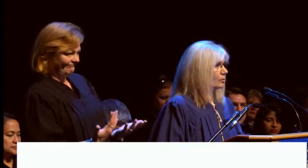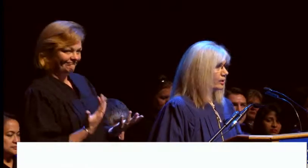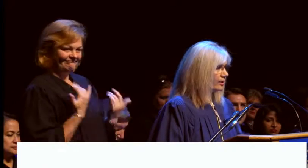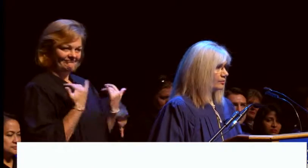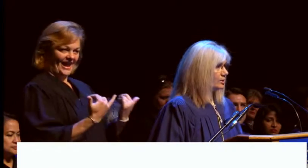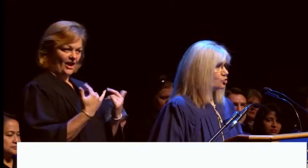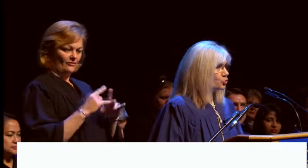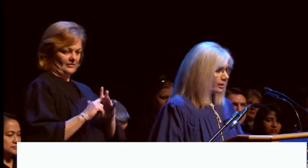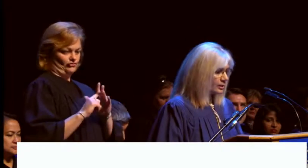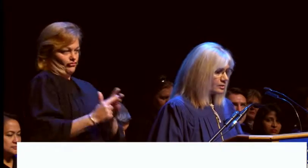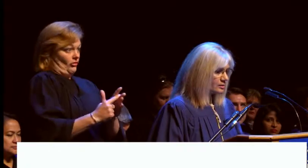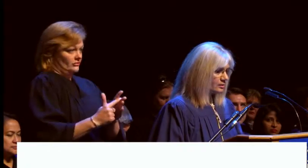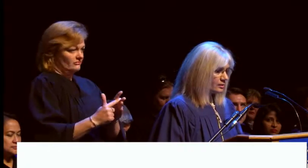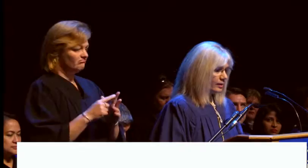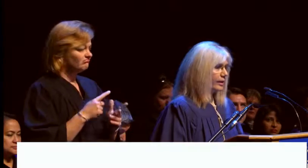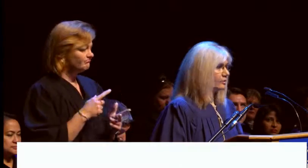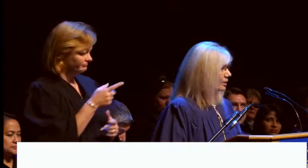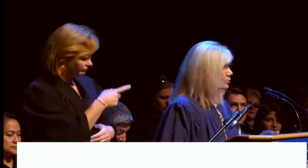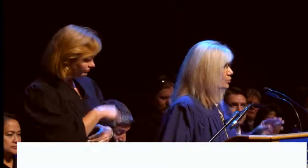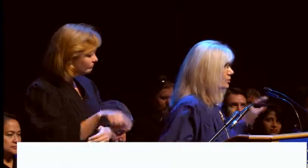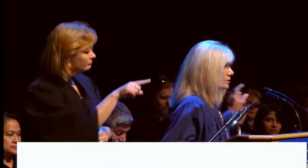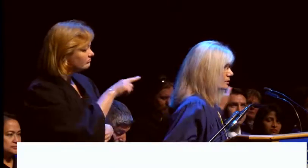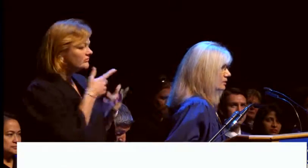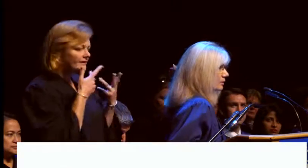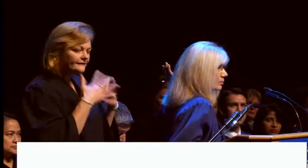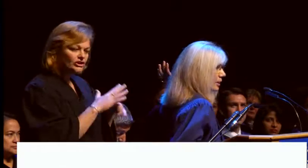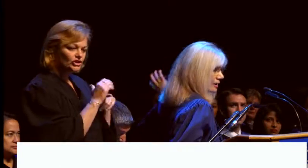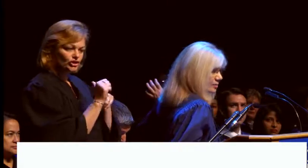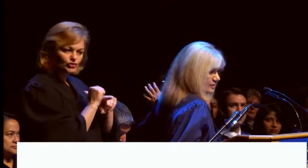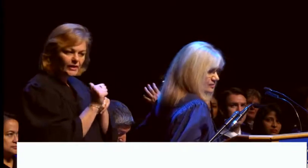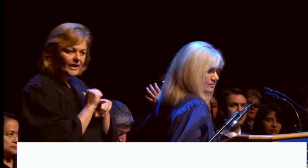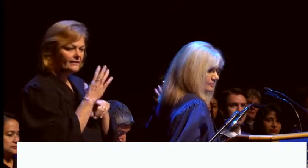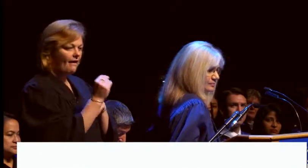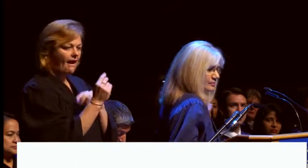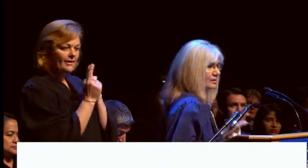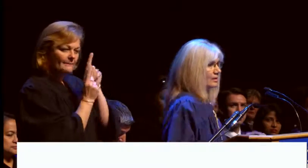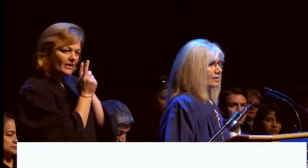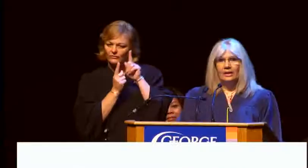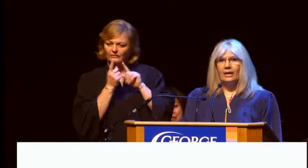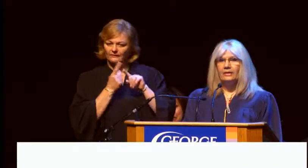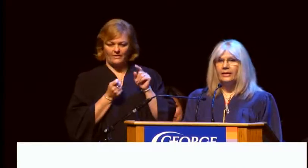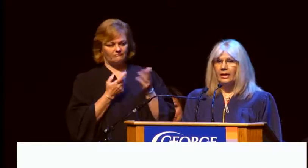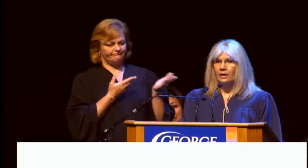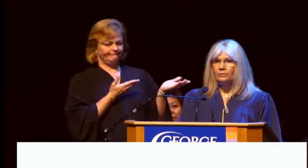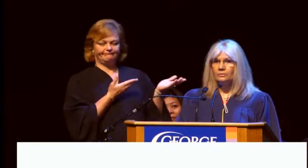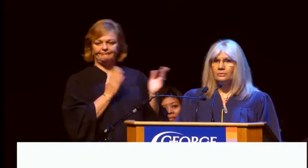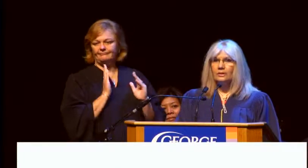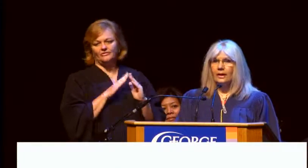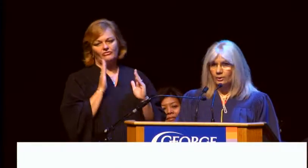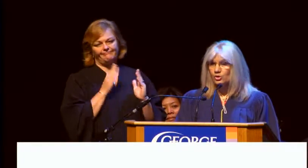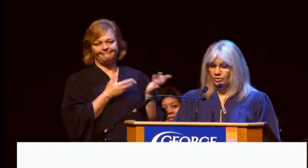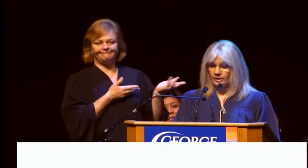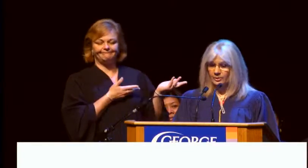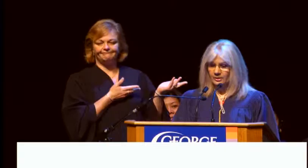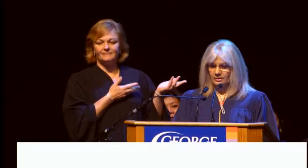WE HAVE BEEN TRAINED AND MENTORED BY THE BEST AND NOW OUR JOURNEY BEGINS.